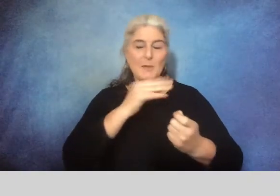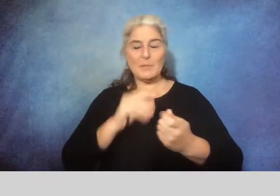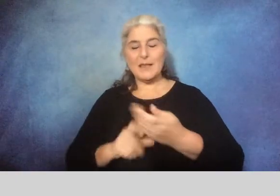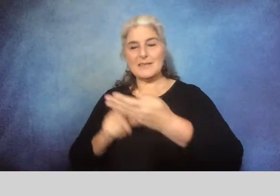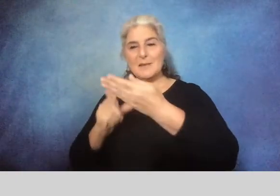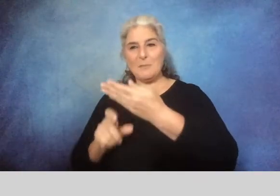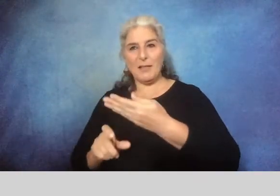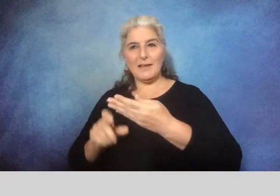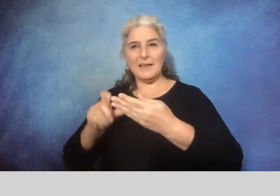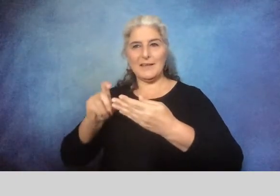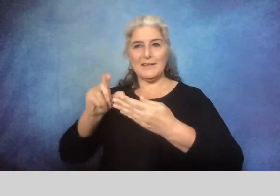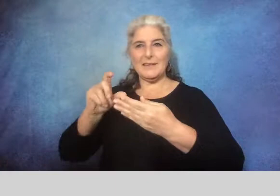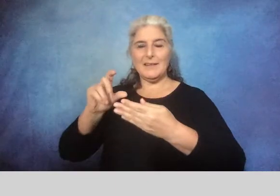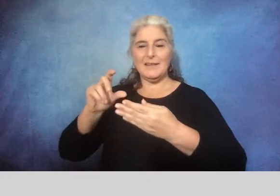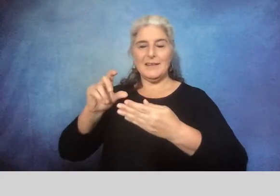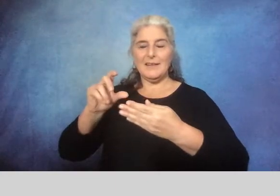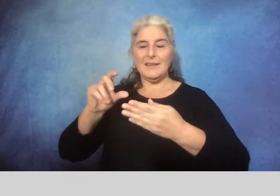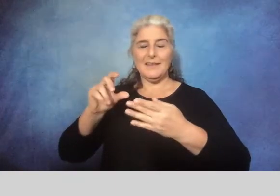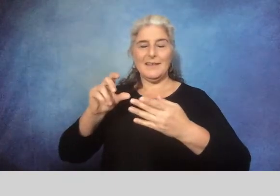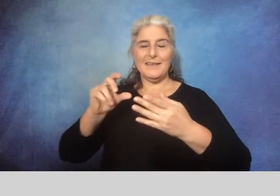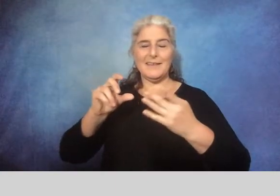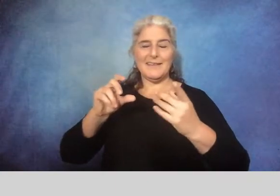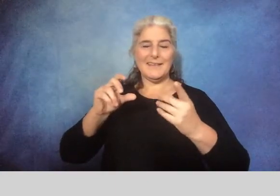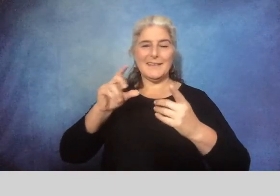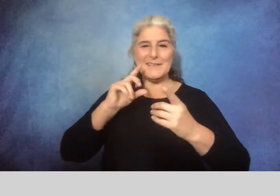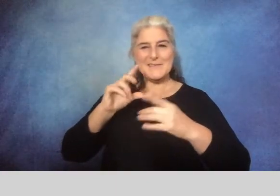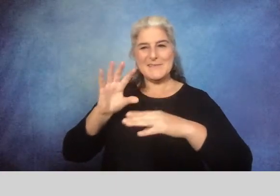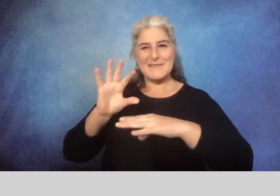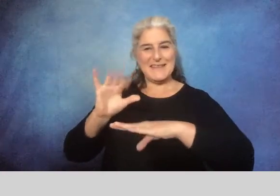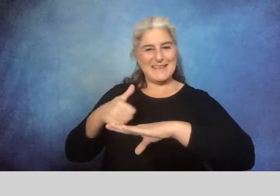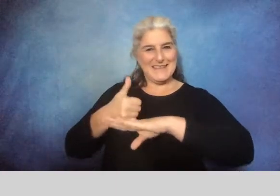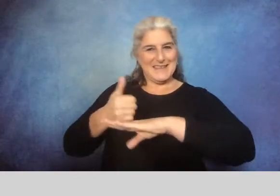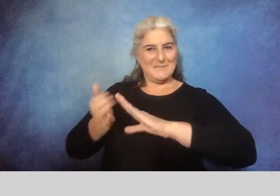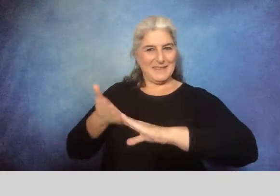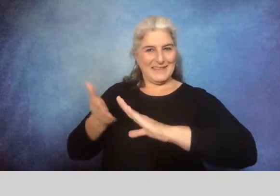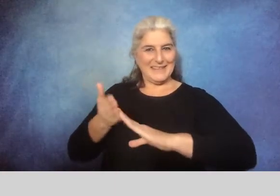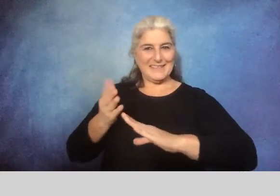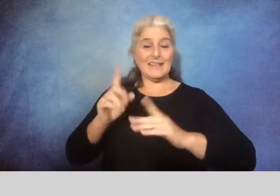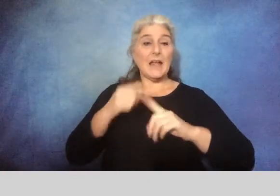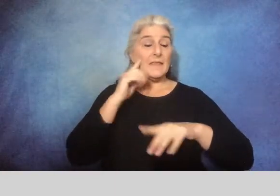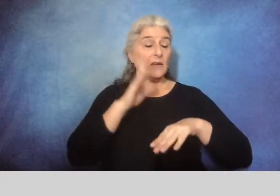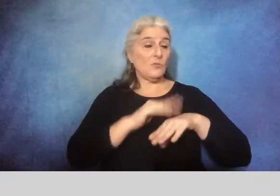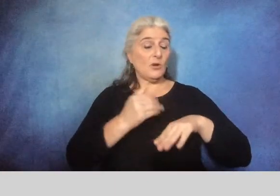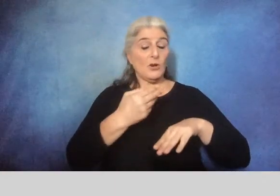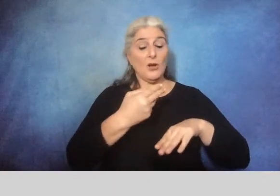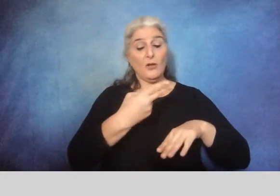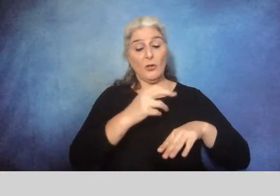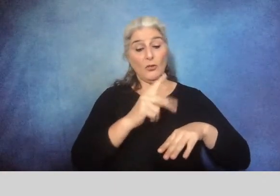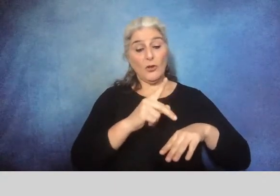And then it calls the hook.get_click_group. For example, since print output method may want